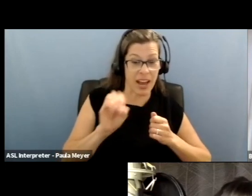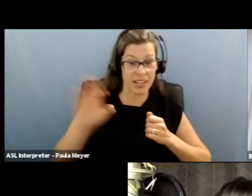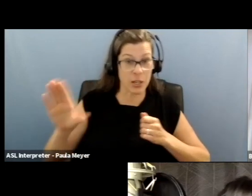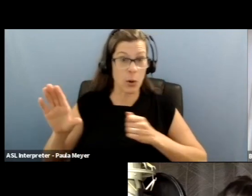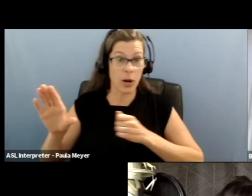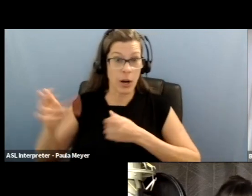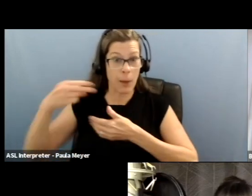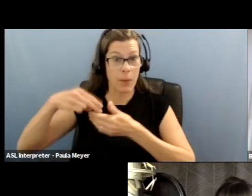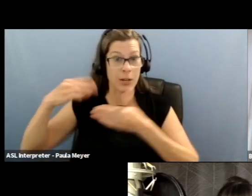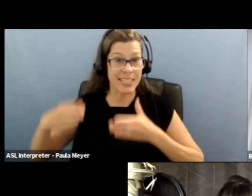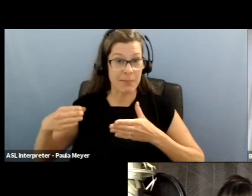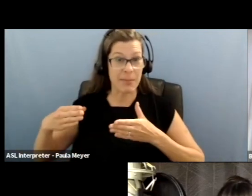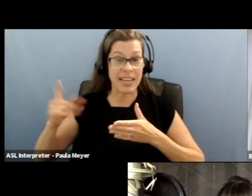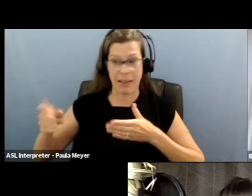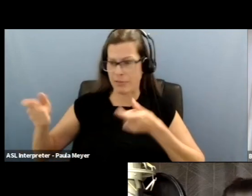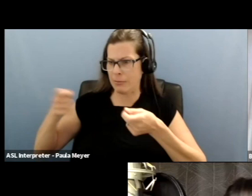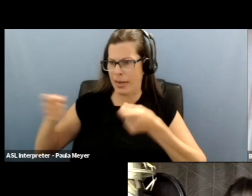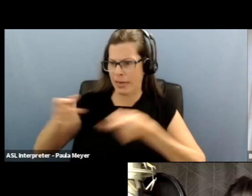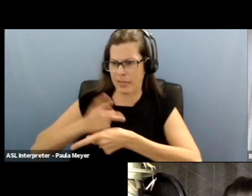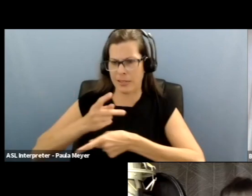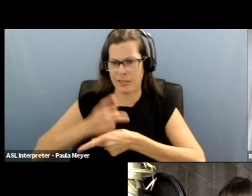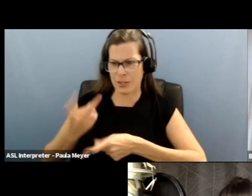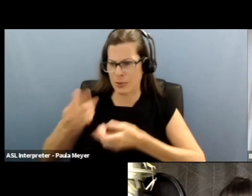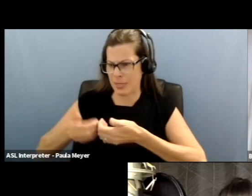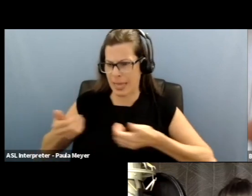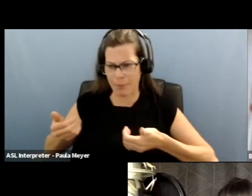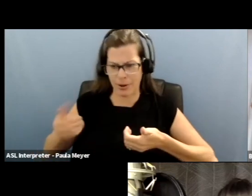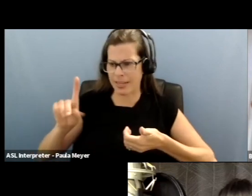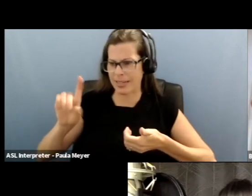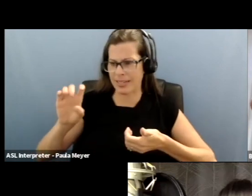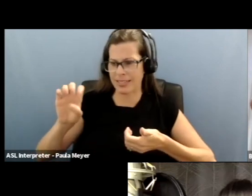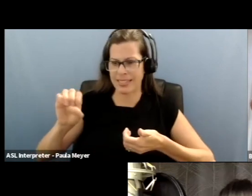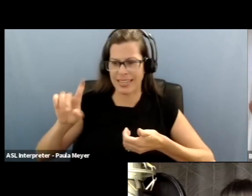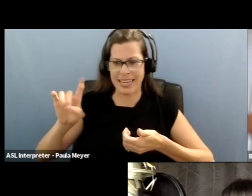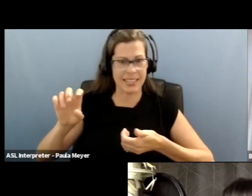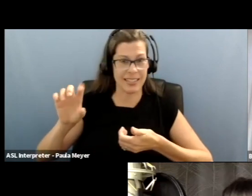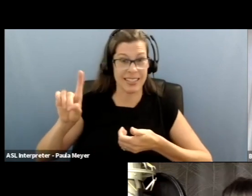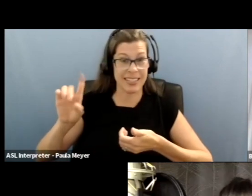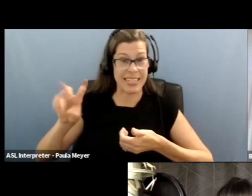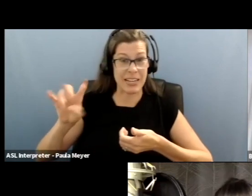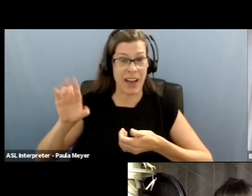They're having to manage two different devices because you cannot you cannot have